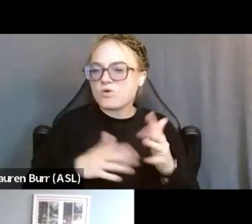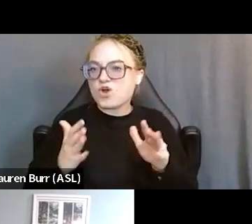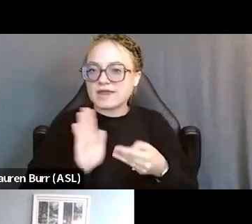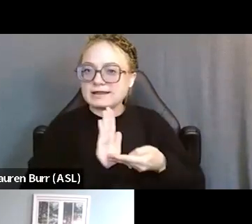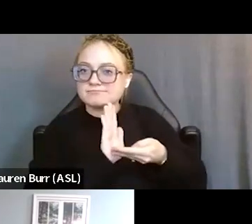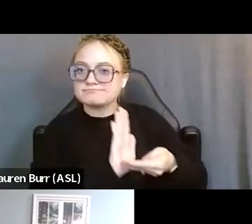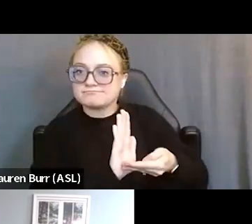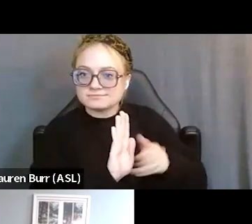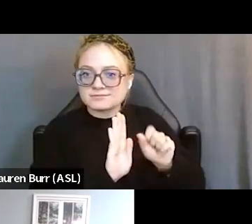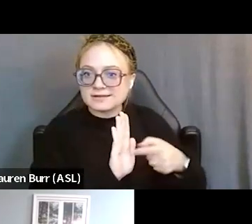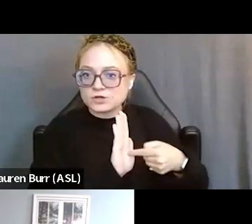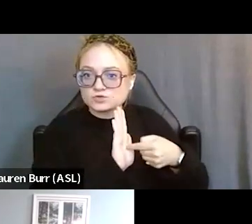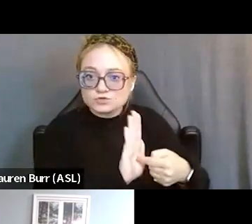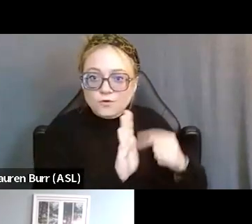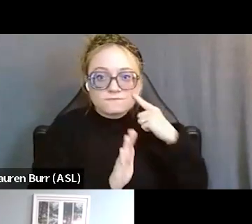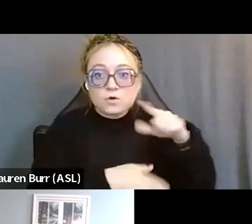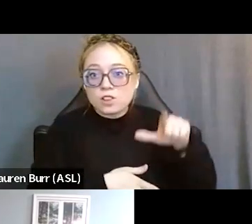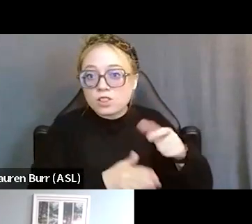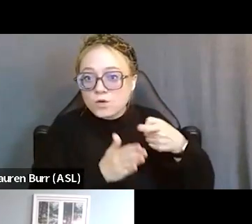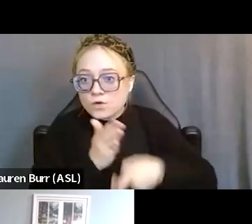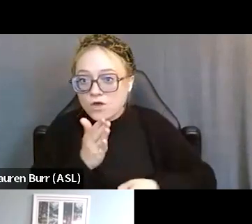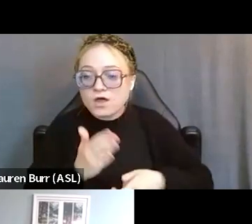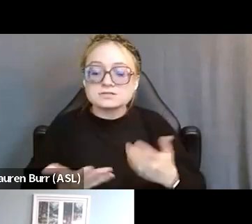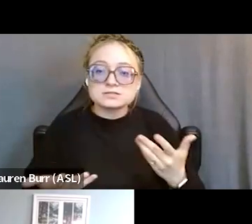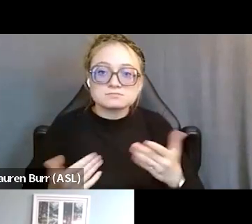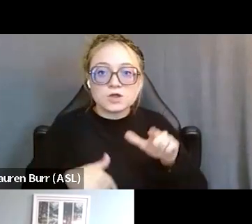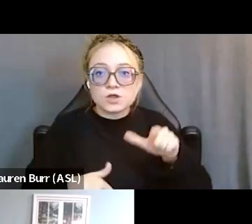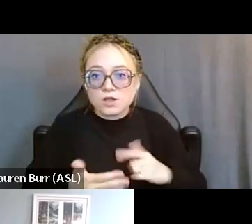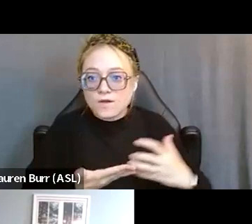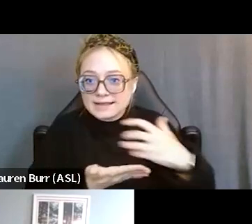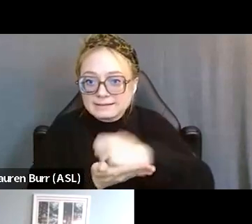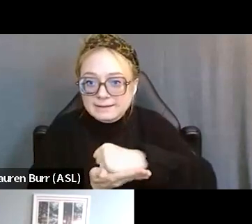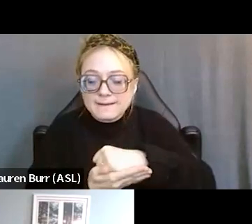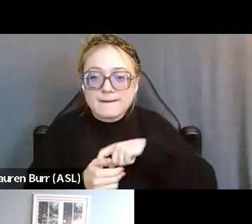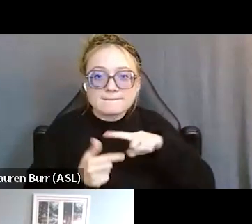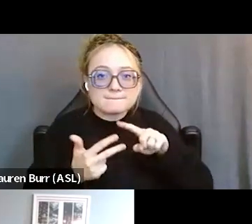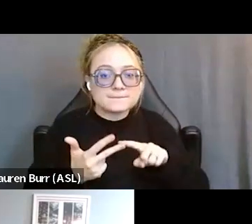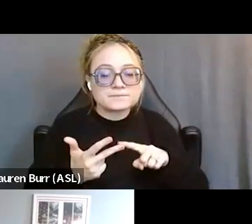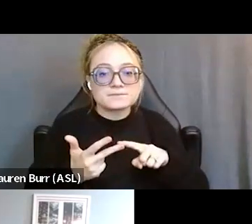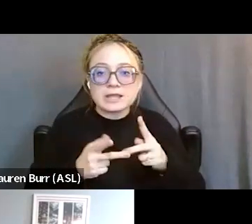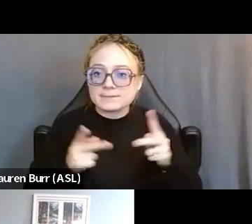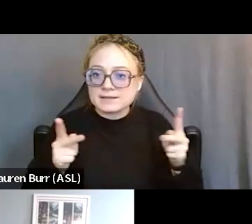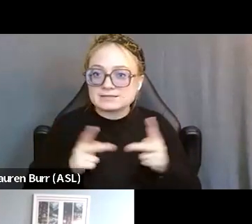no cost options, places where people have some knowledge of how to work with people